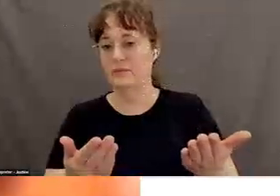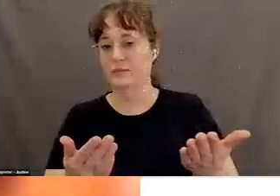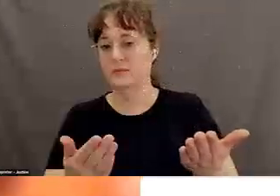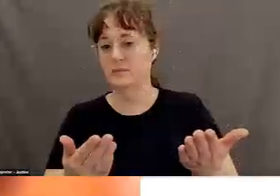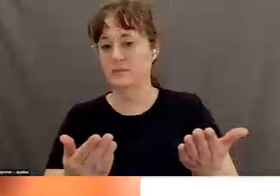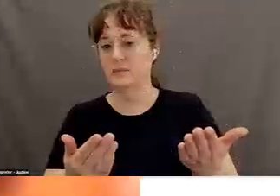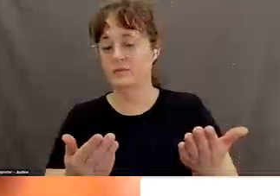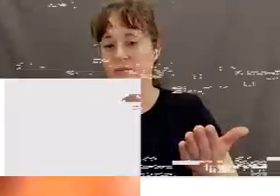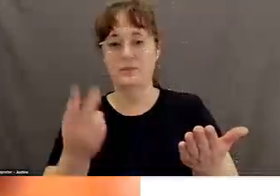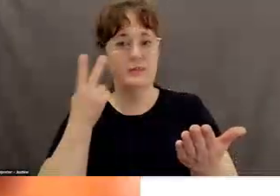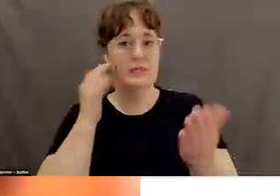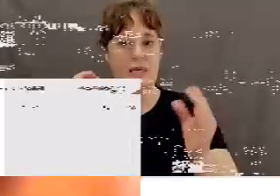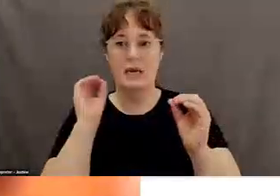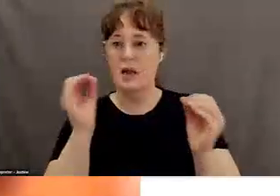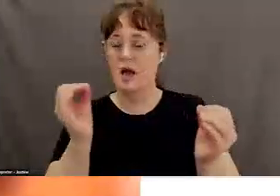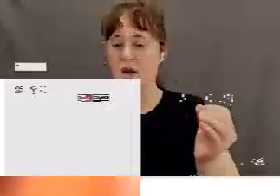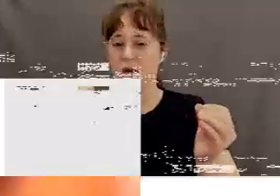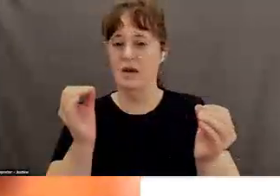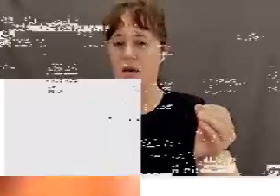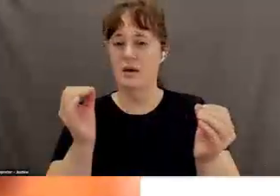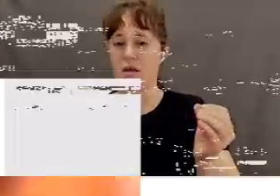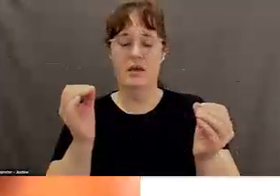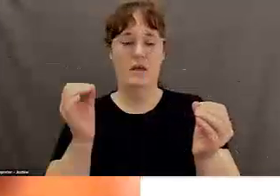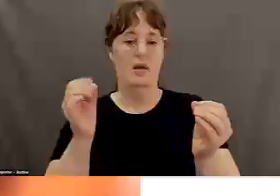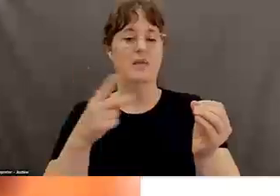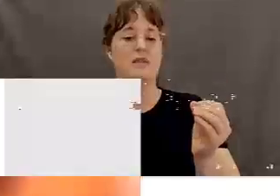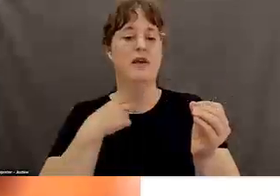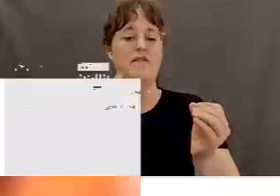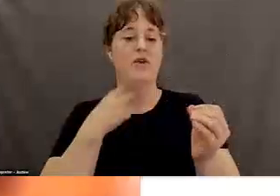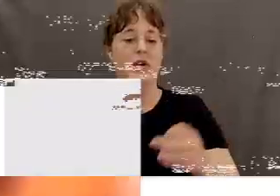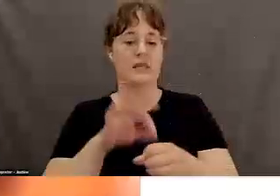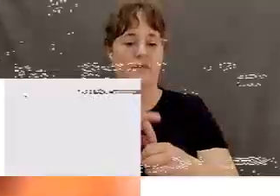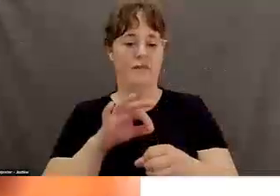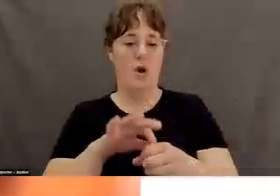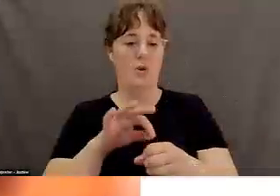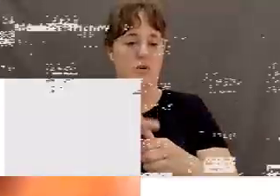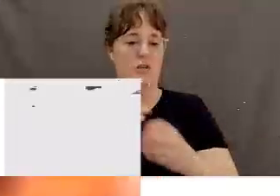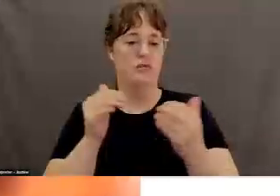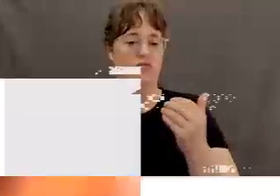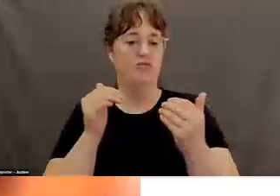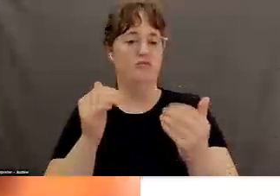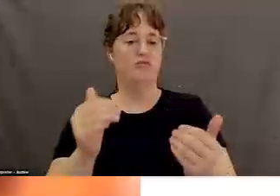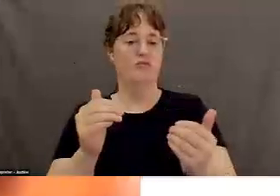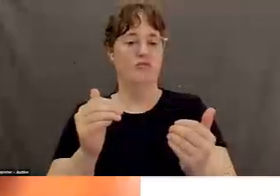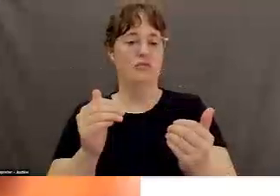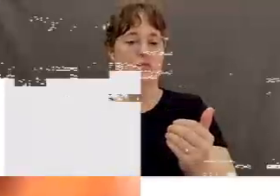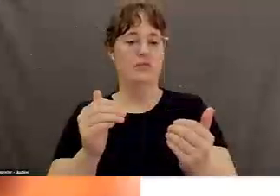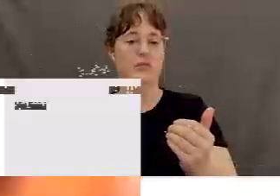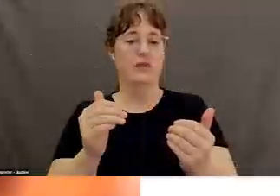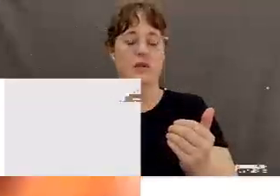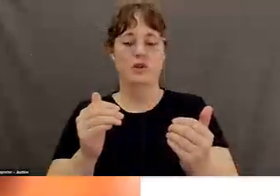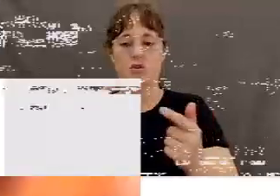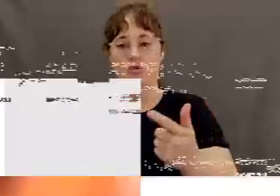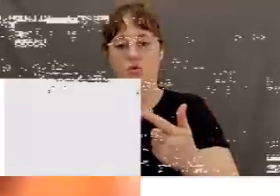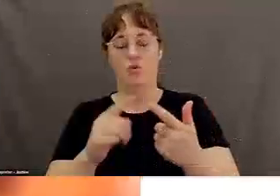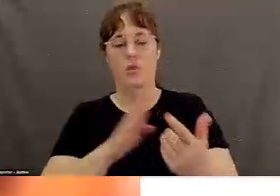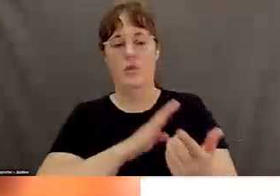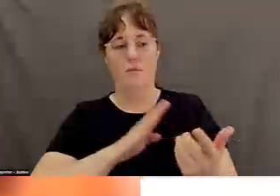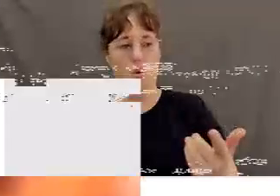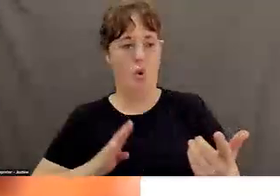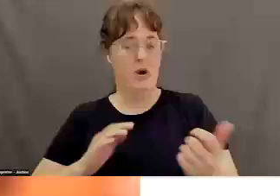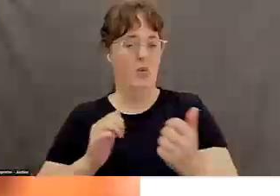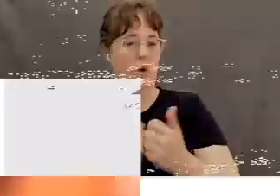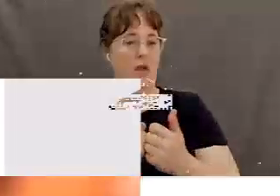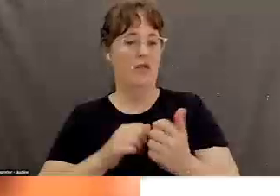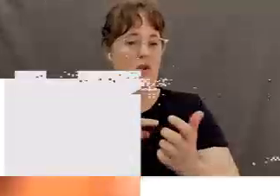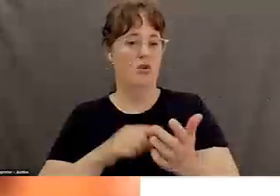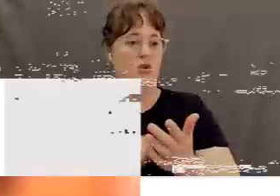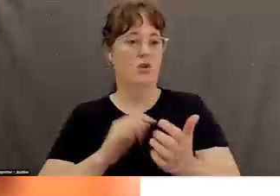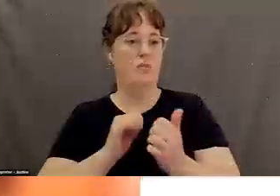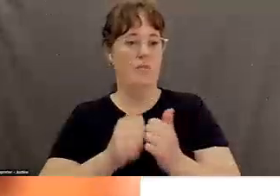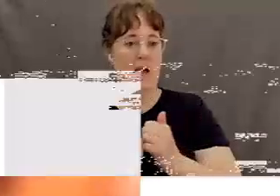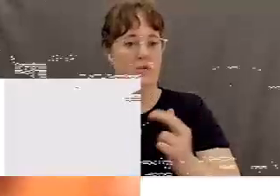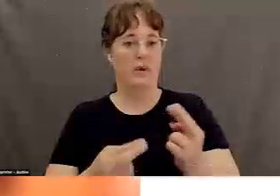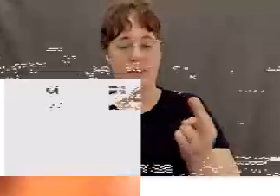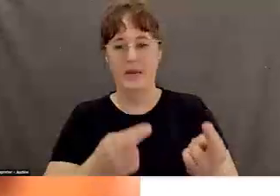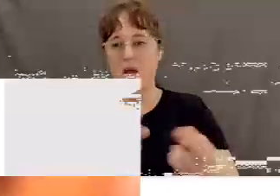Boardroom: Seeing none, this is also a voice vote to forward resolution number R2026-05 to the board with a due pass recommendation. All those in favor, say aye. Aye.